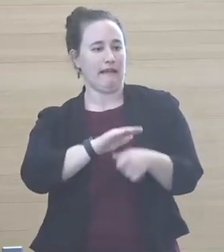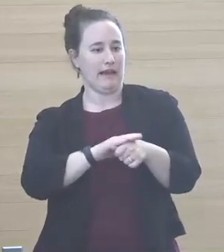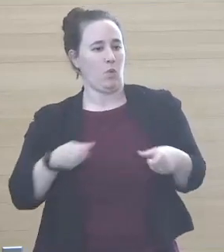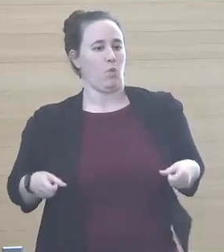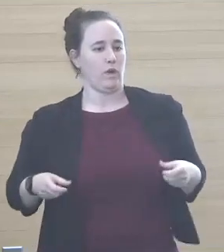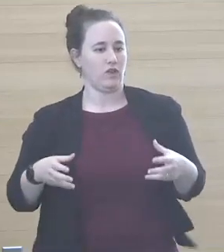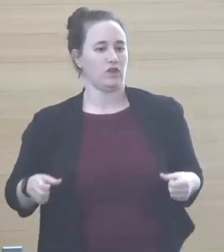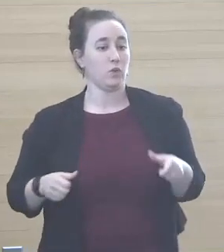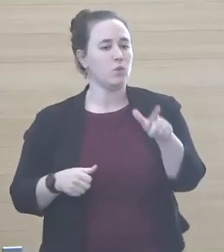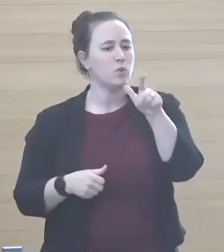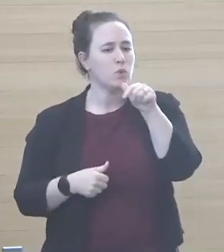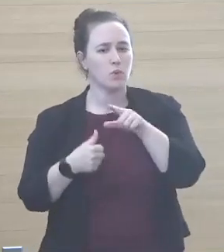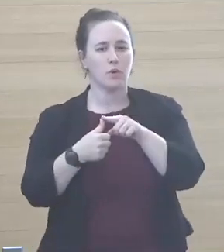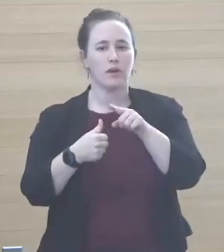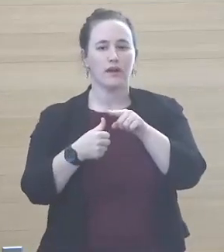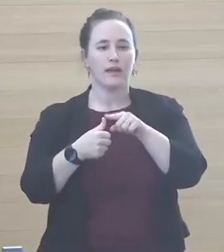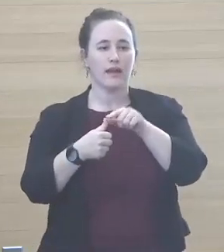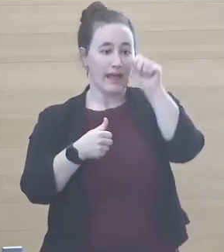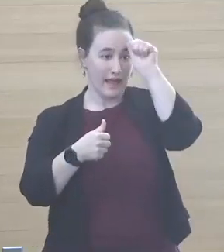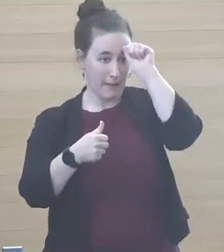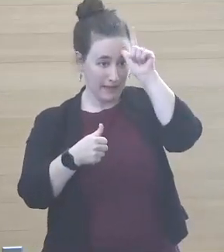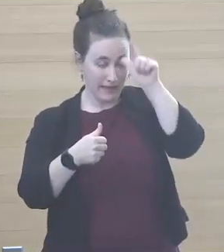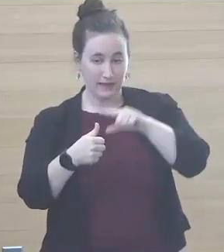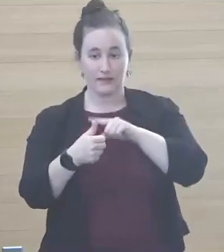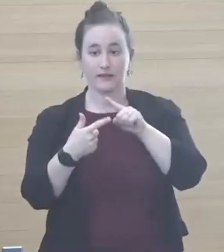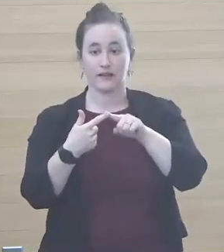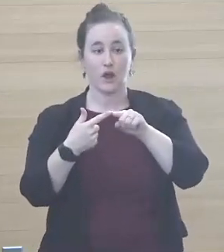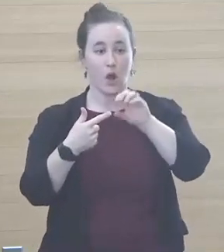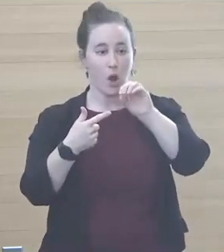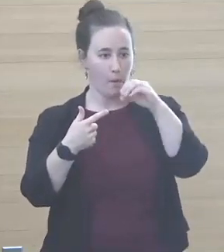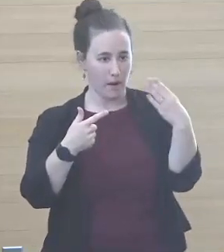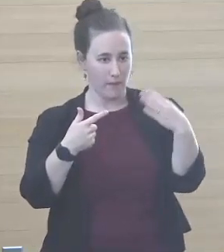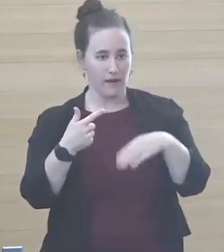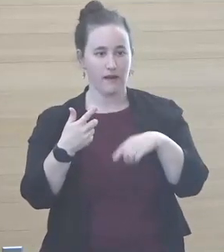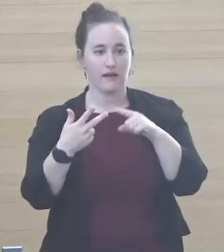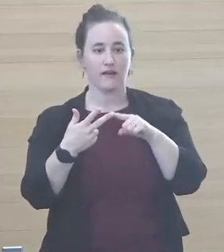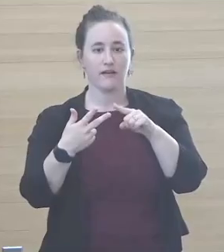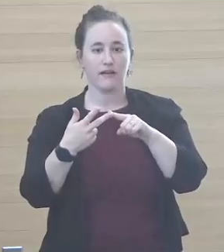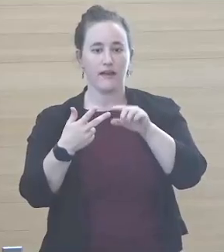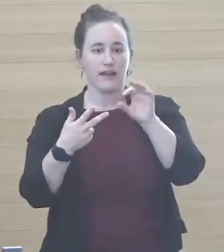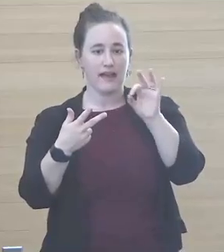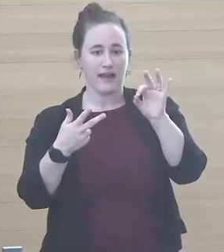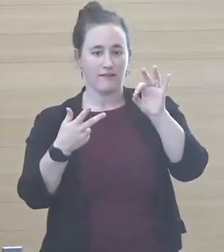Barack Obama, Franklin D Roosevelt or George Washington.